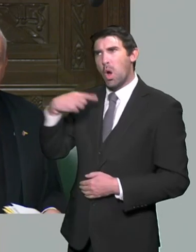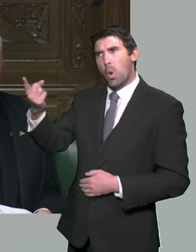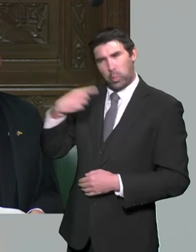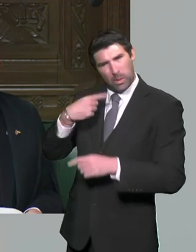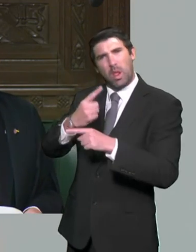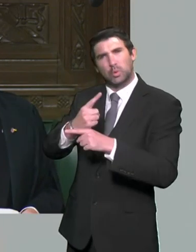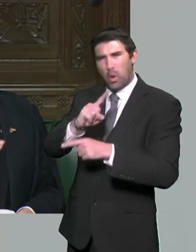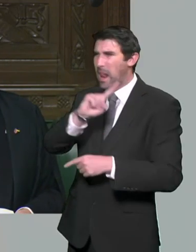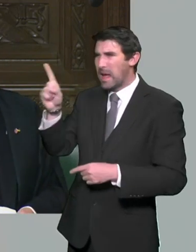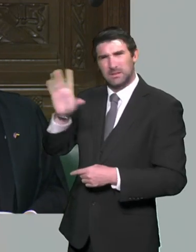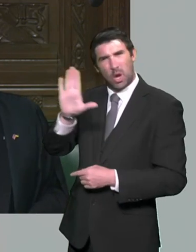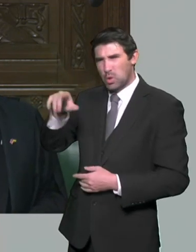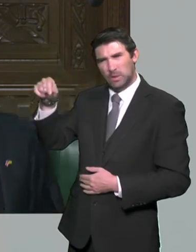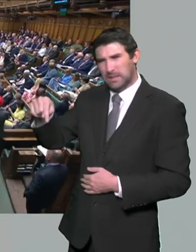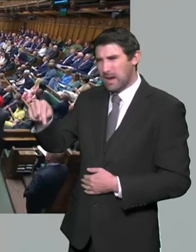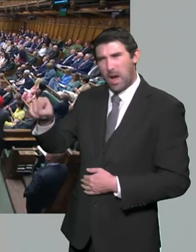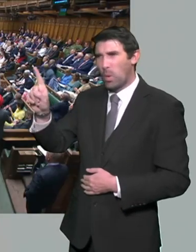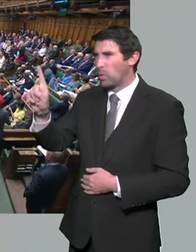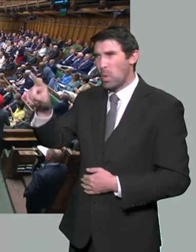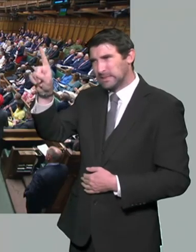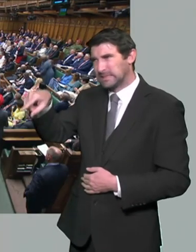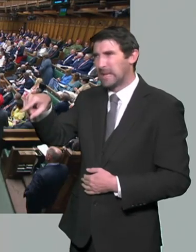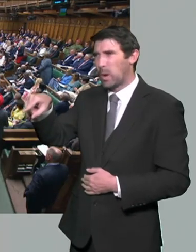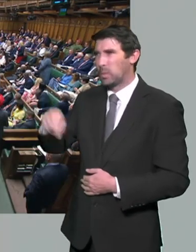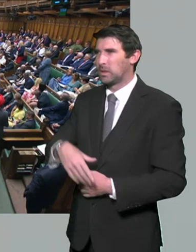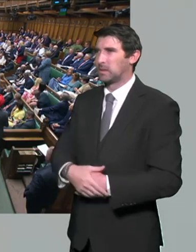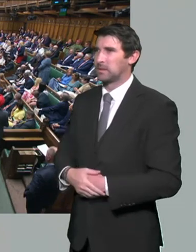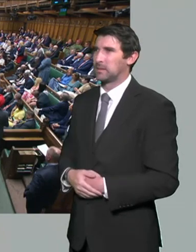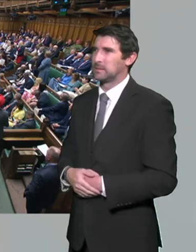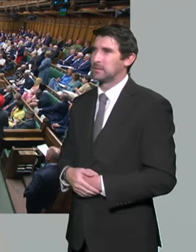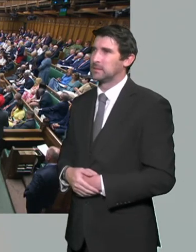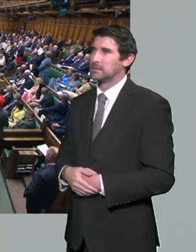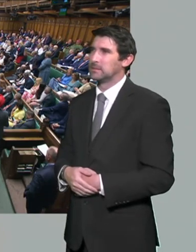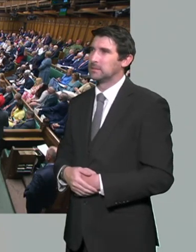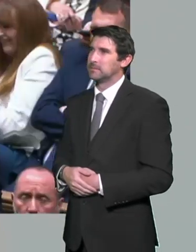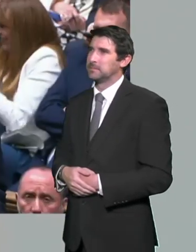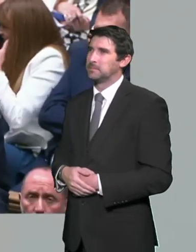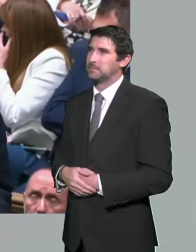Andrew Selous Many areas like mine have already had massive